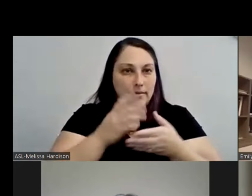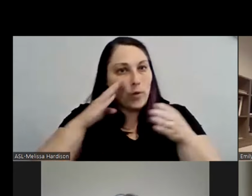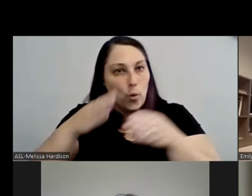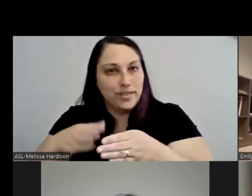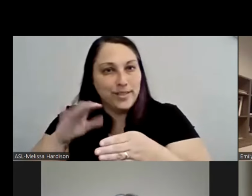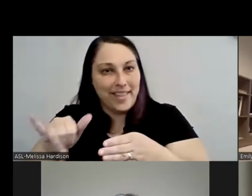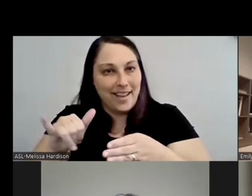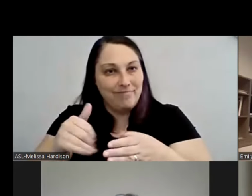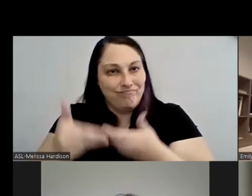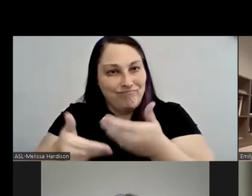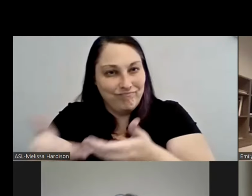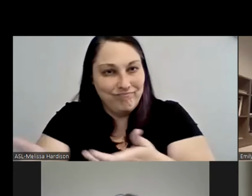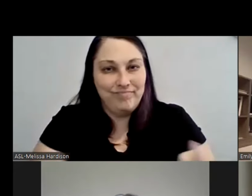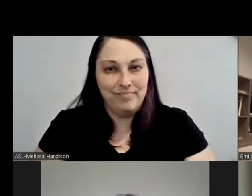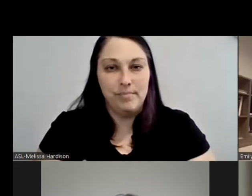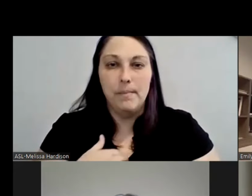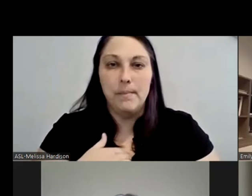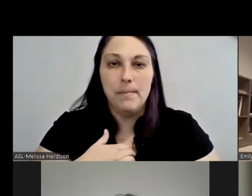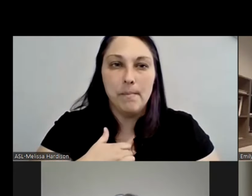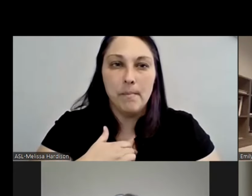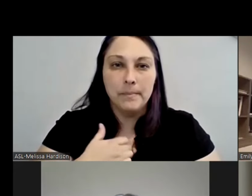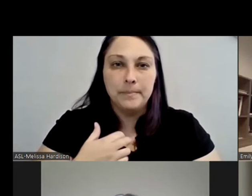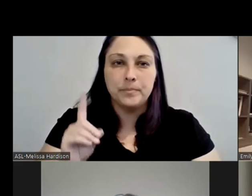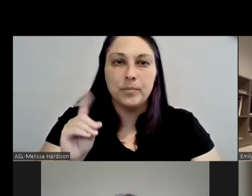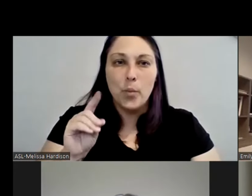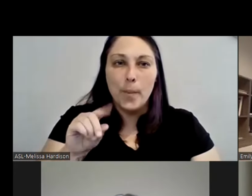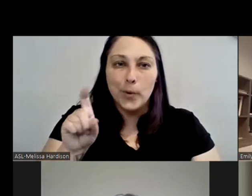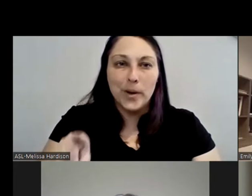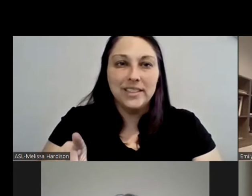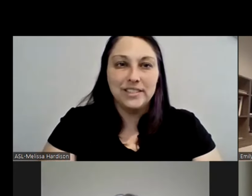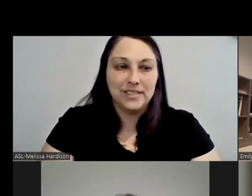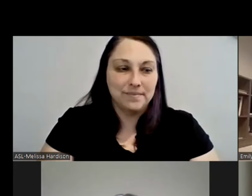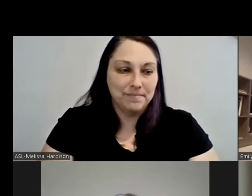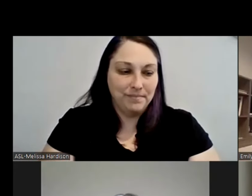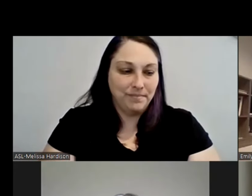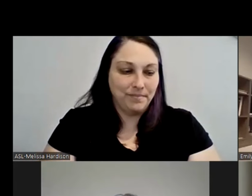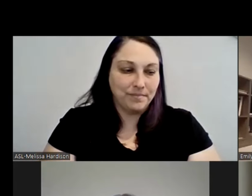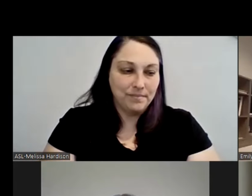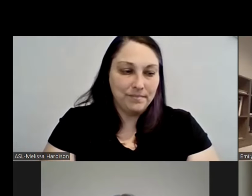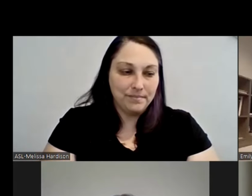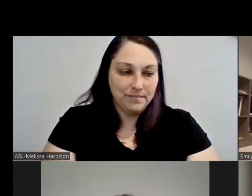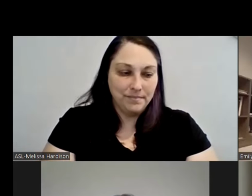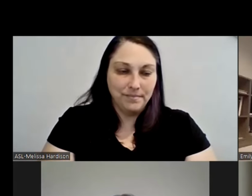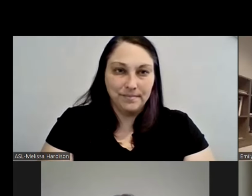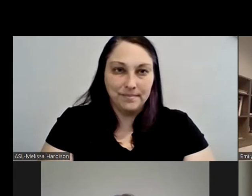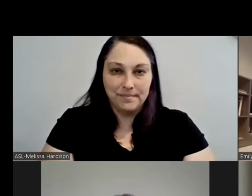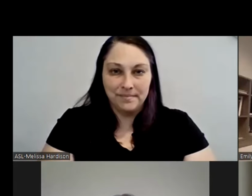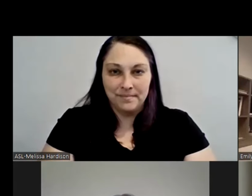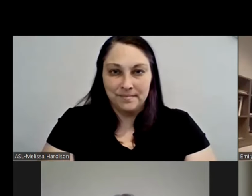that you all could consider in your community or your stay to -- state,